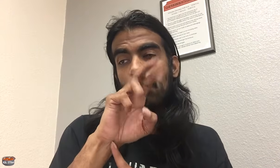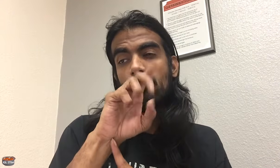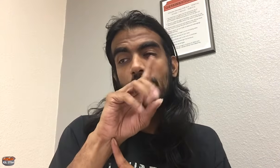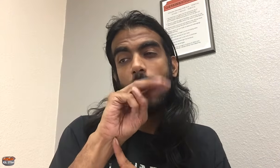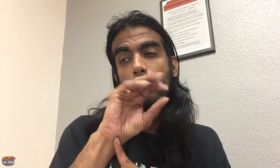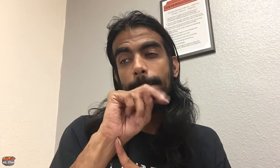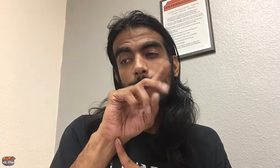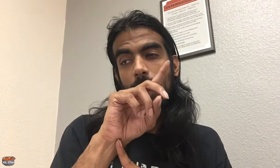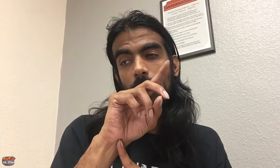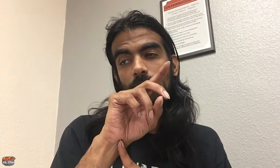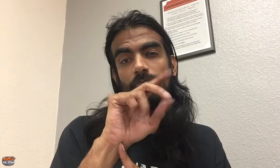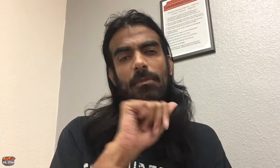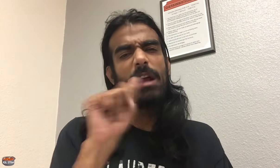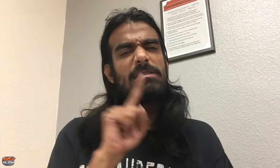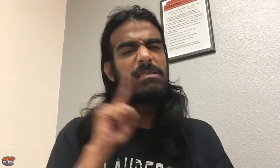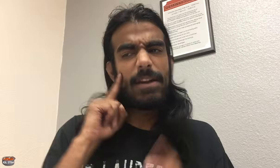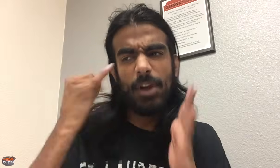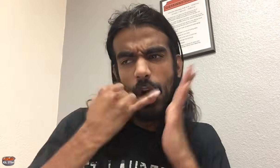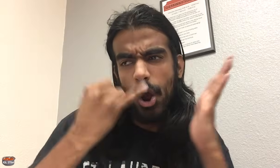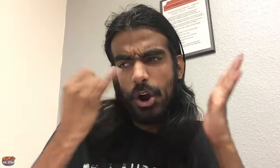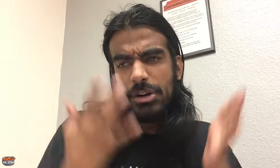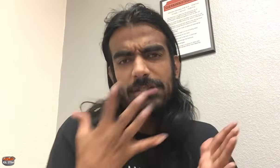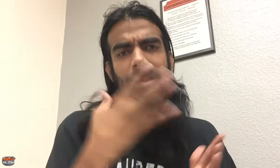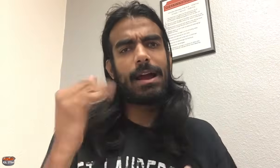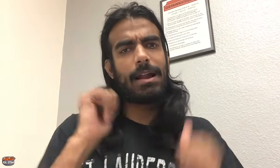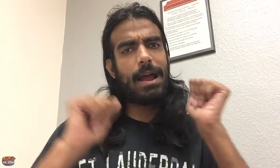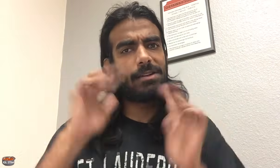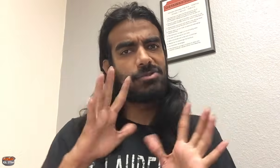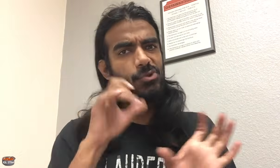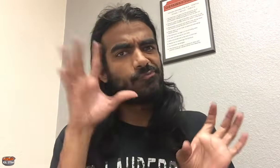of Granville Redmond.